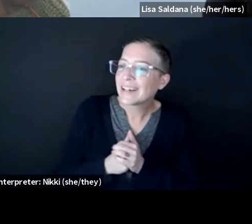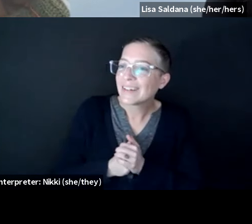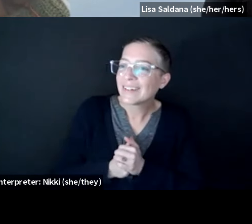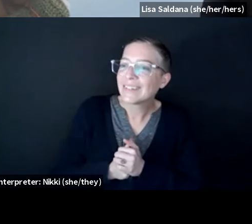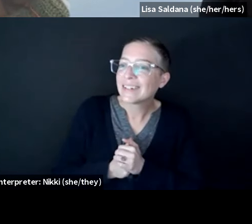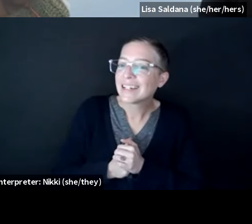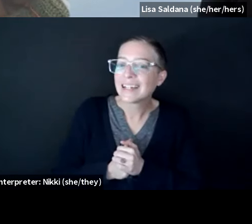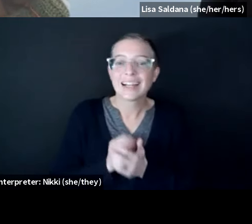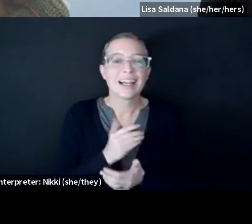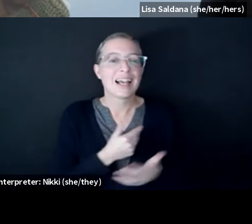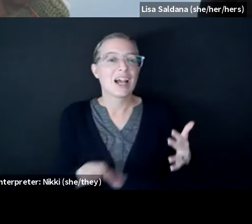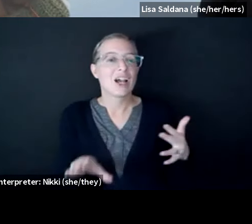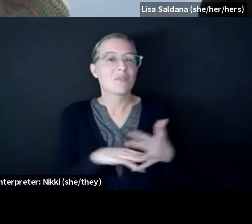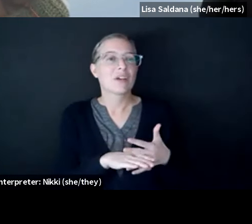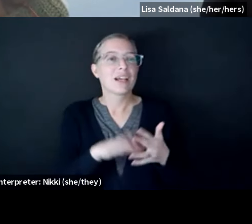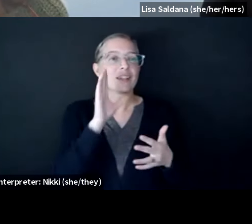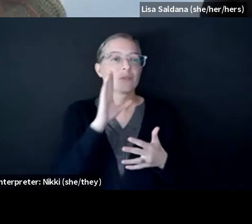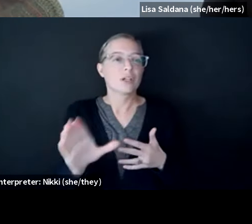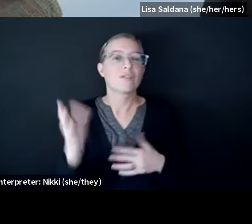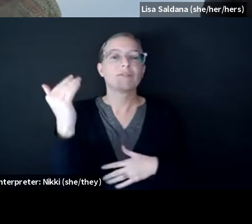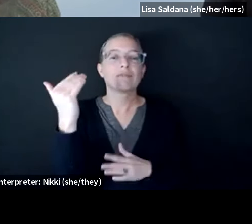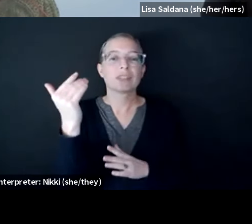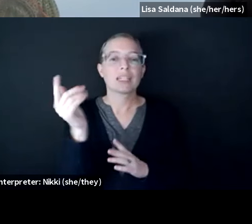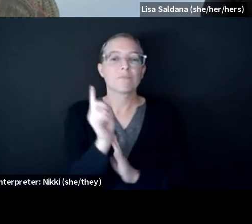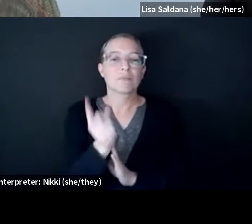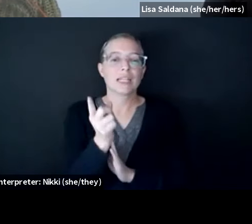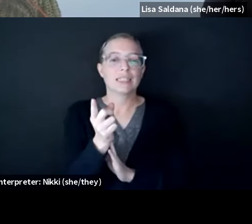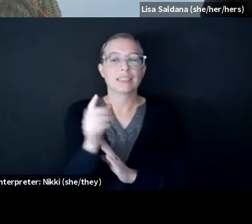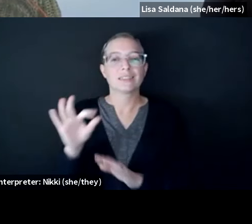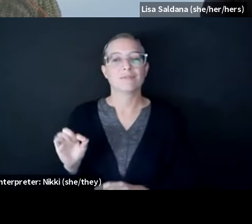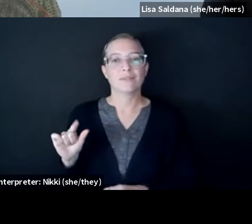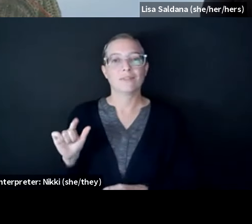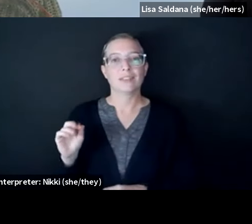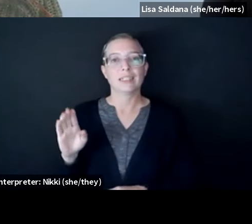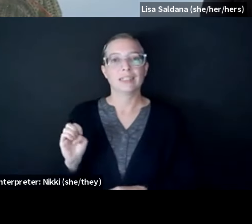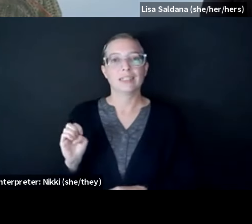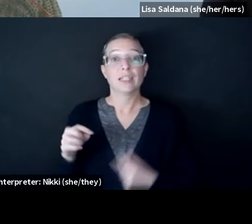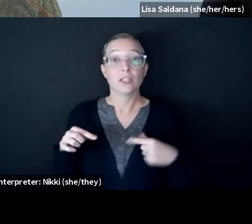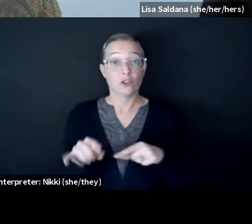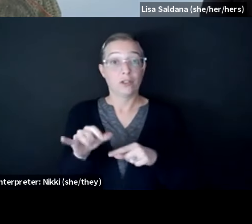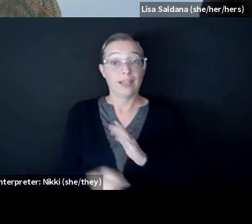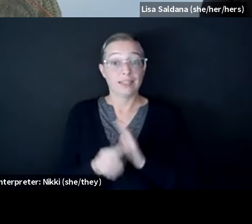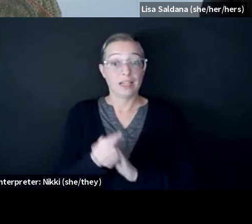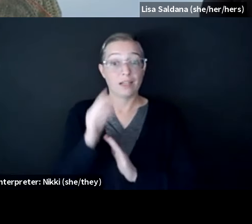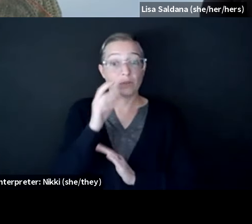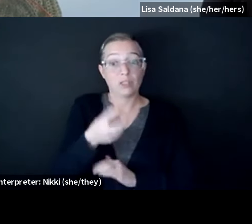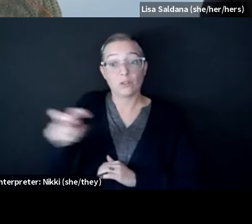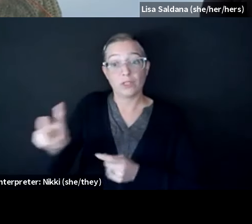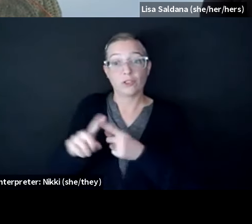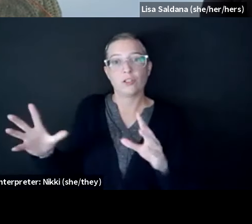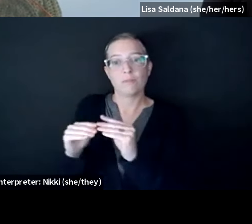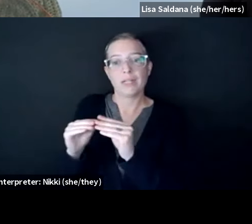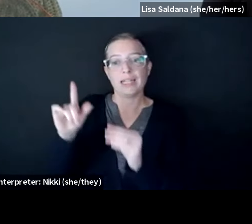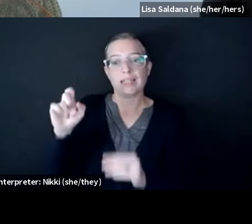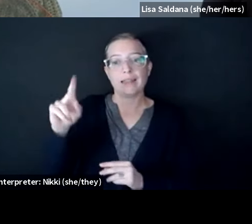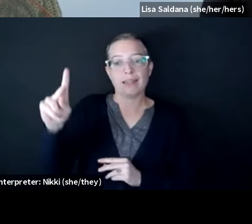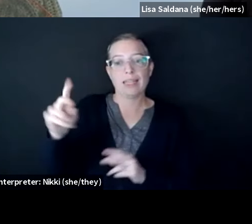Felice Resnik: break is going to be for 15 minutes and during that time we're going to switch over to the meeting link, which is being put into chat right now.